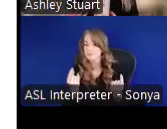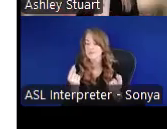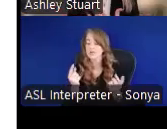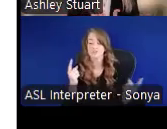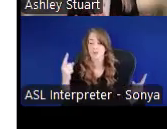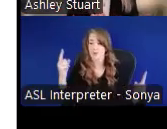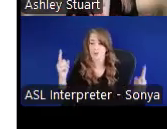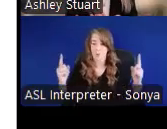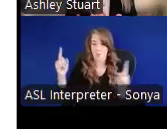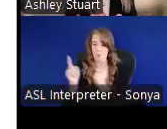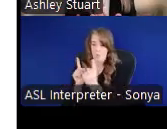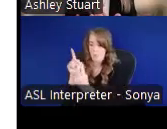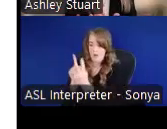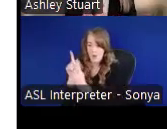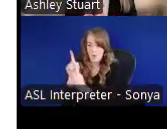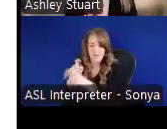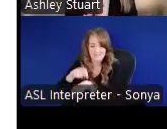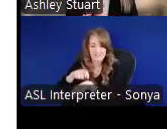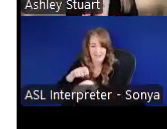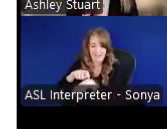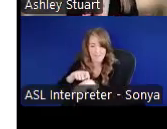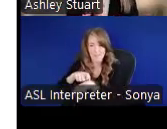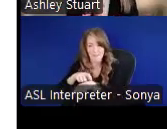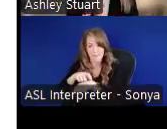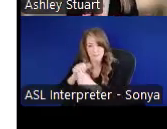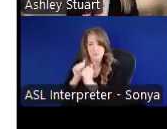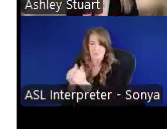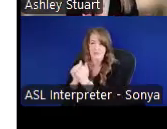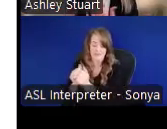child gets with their caregiver can be a great intervention for